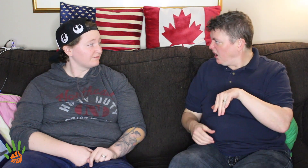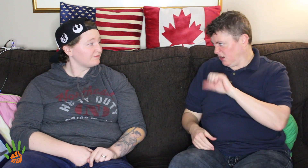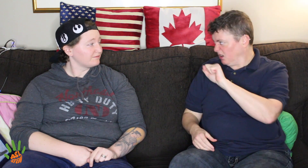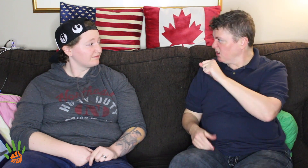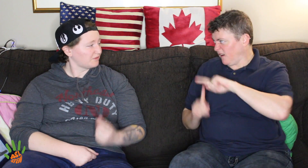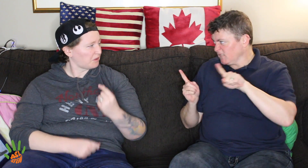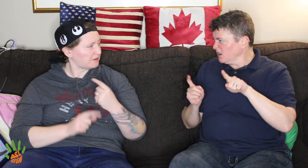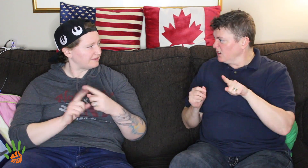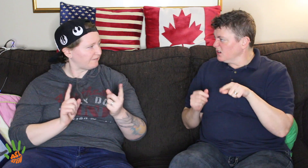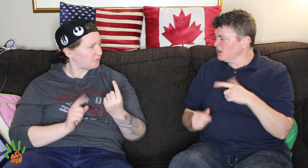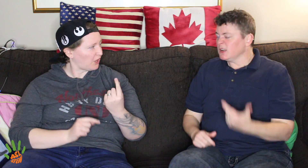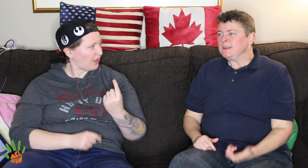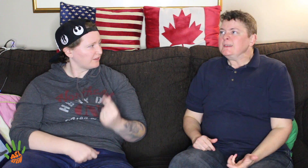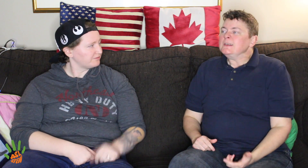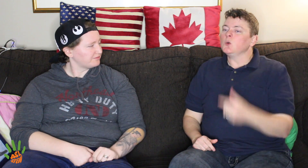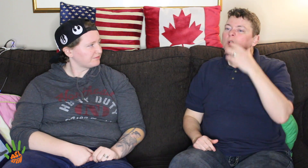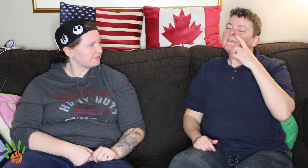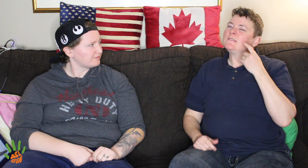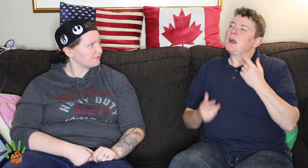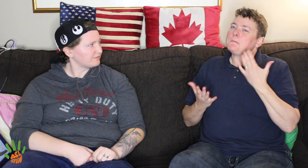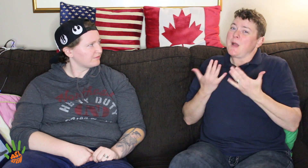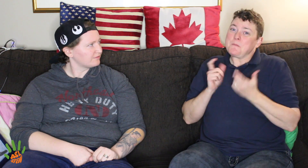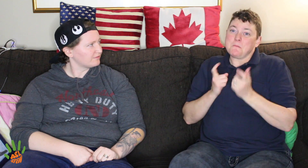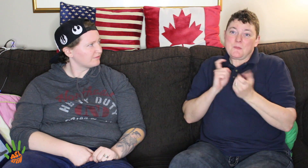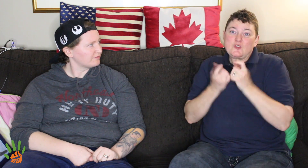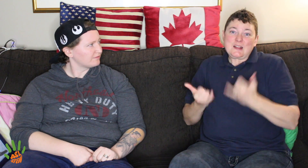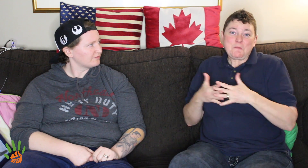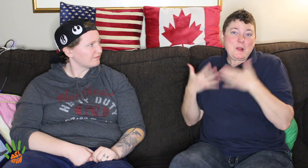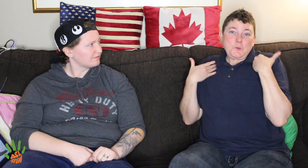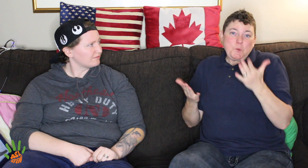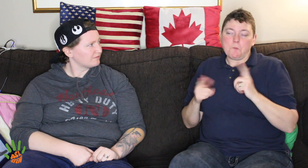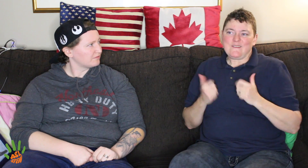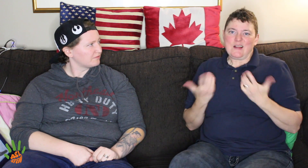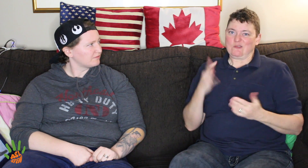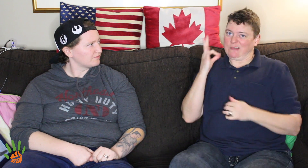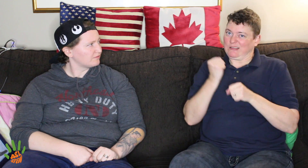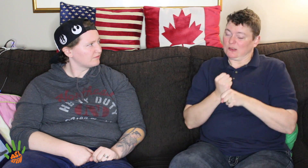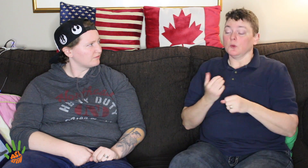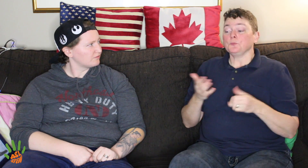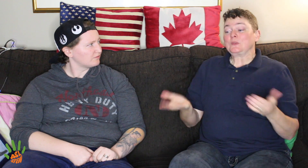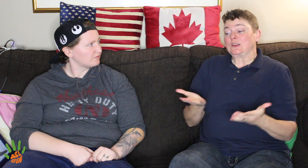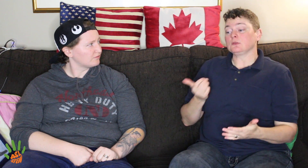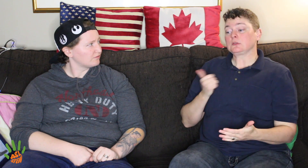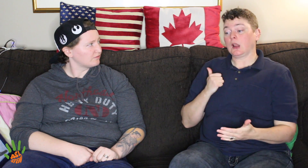I don't know if you knew that, but yeah it's different. [J] What is the difference? [E] Well, maybe it's changed now in America. I haven't lived there in about 9 years,